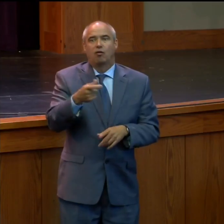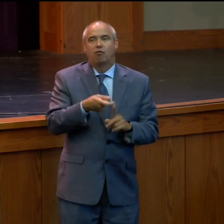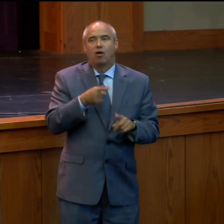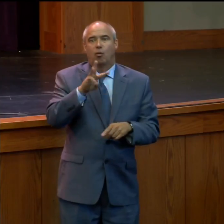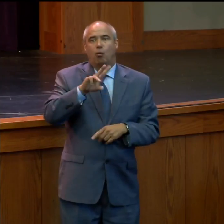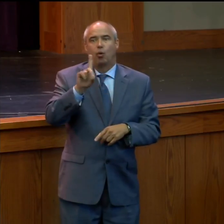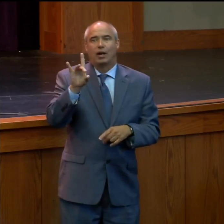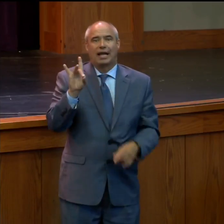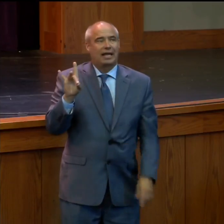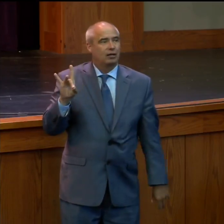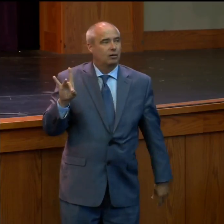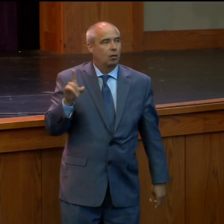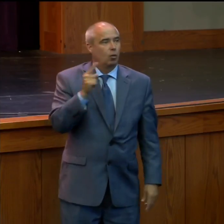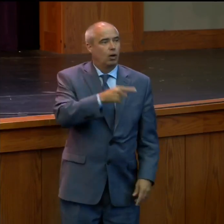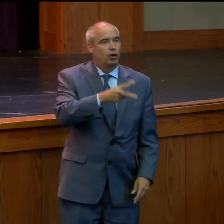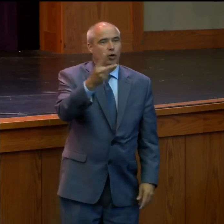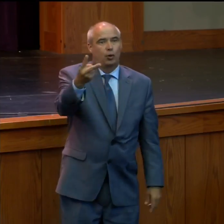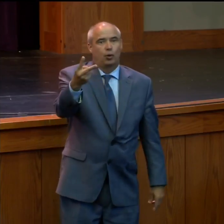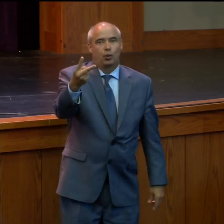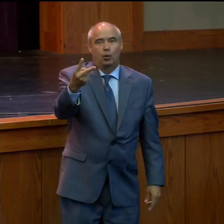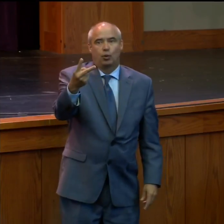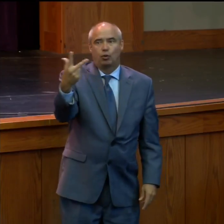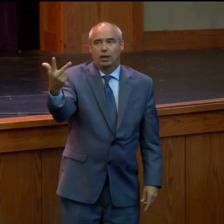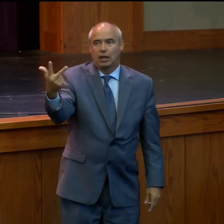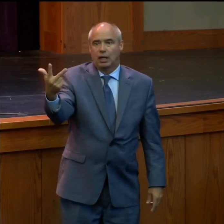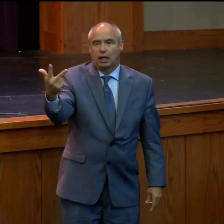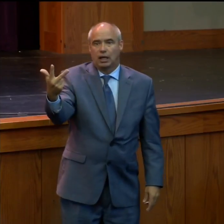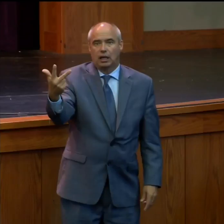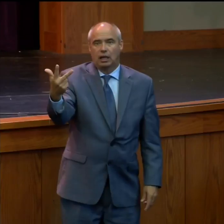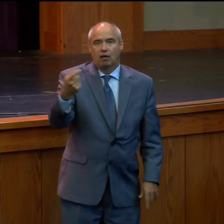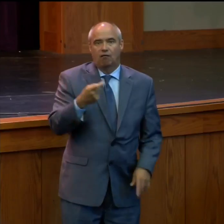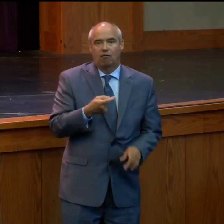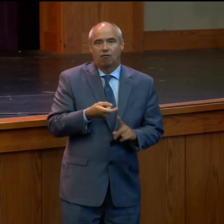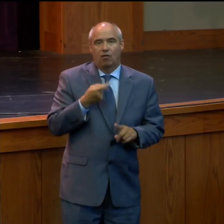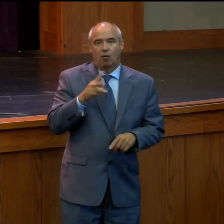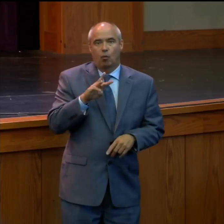ANYBODY ELSE? 1, 2, 3, OKAY.